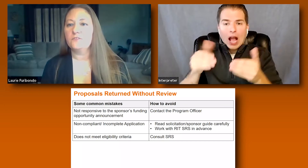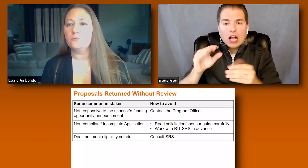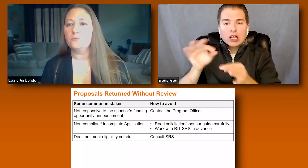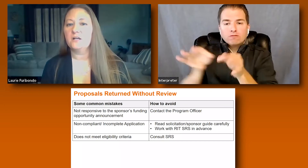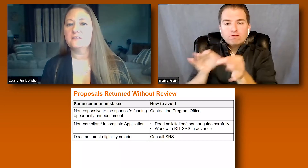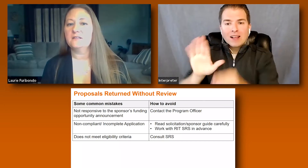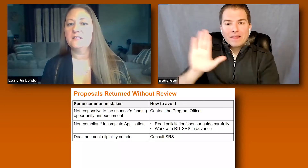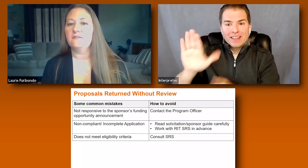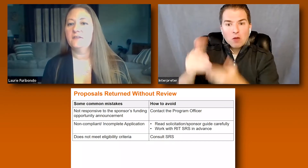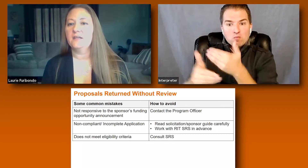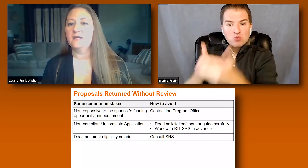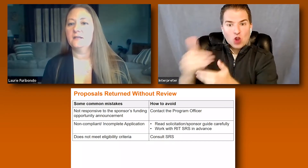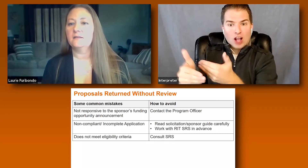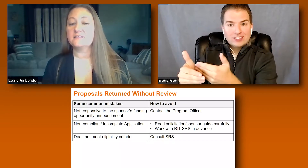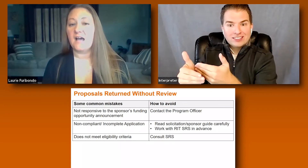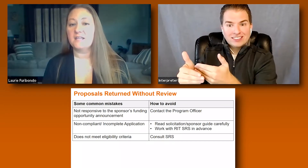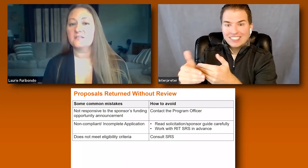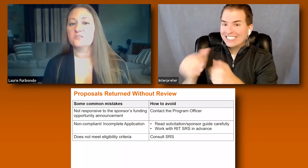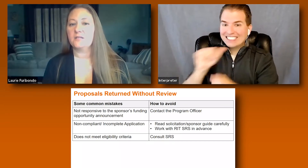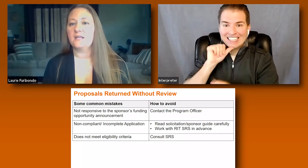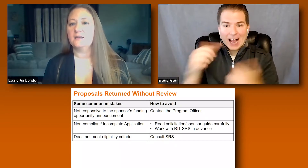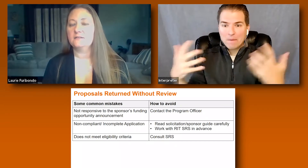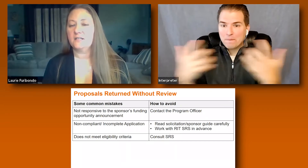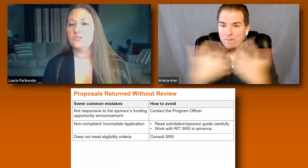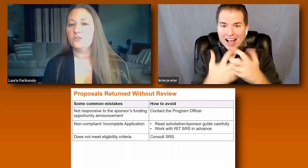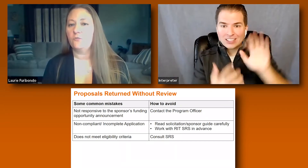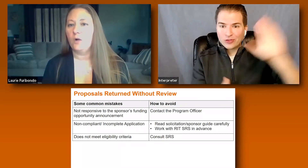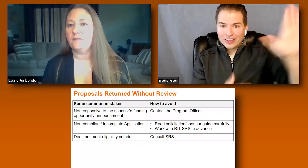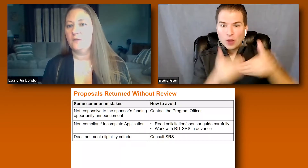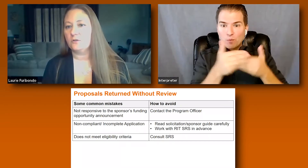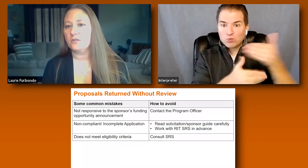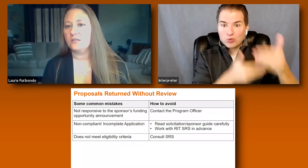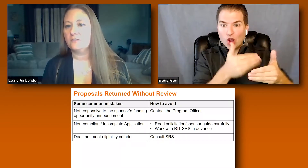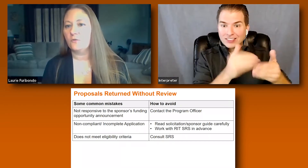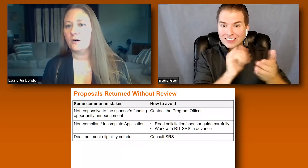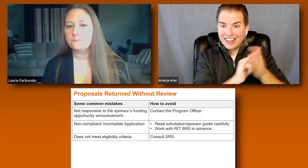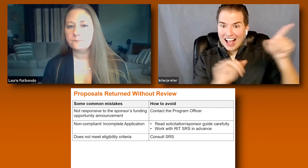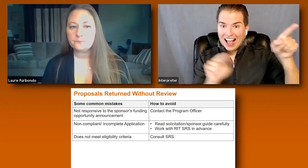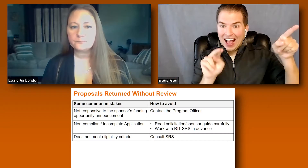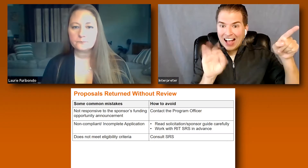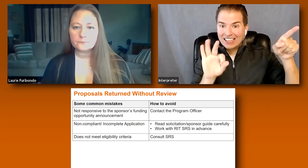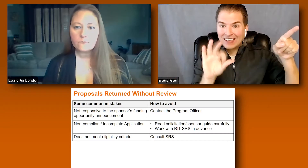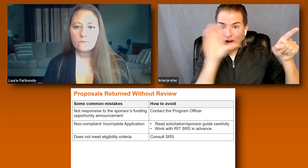because it did not fit in the science-related section of what they were looking for.